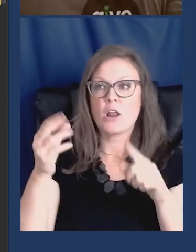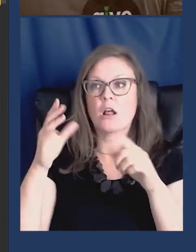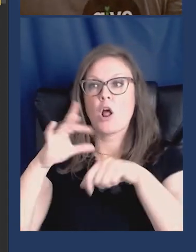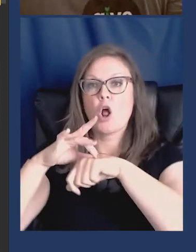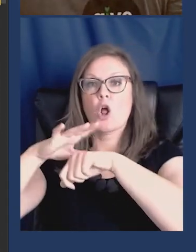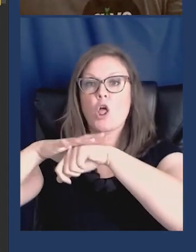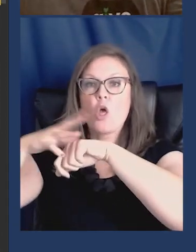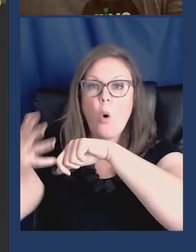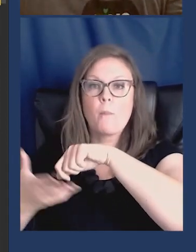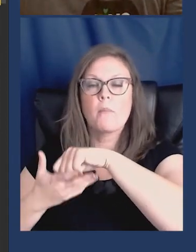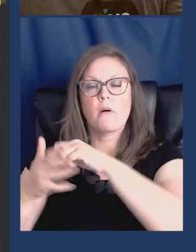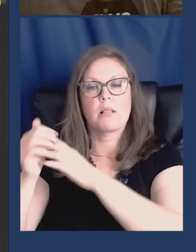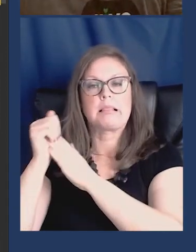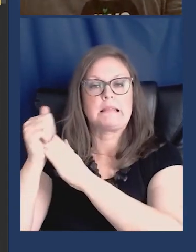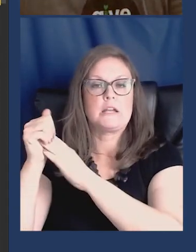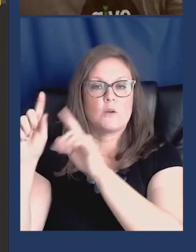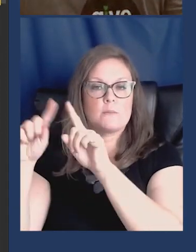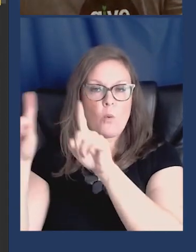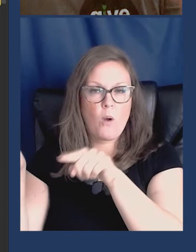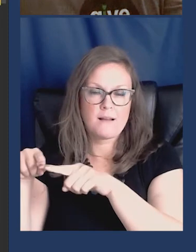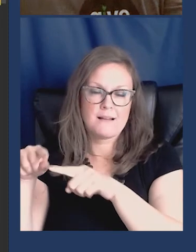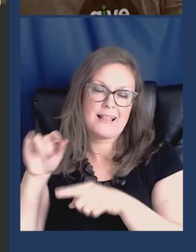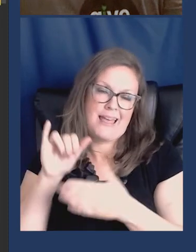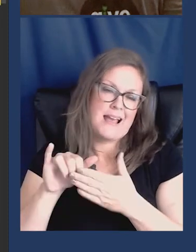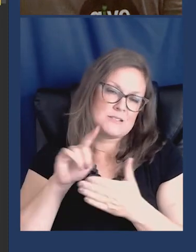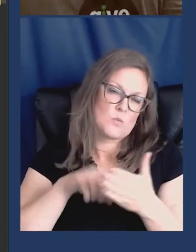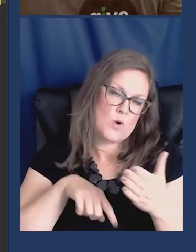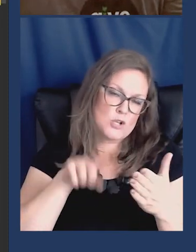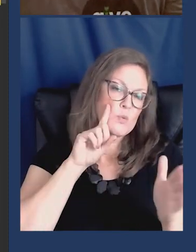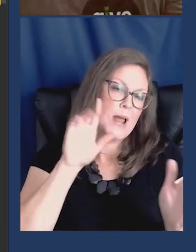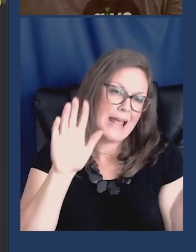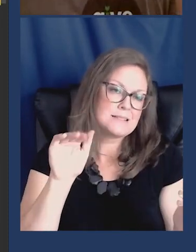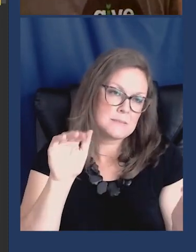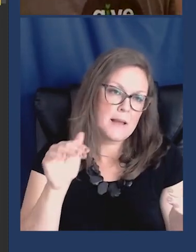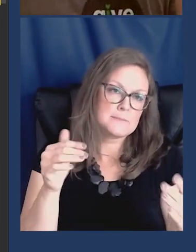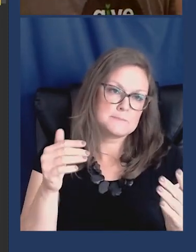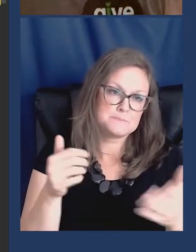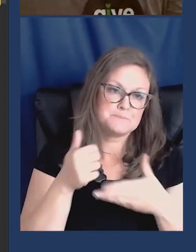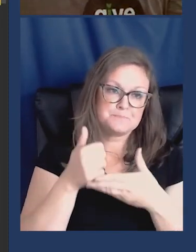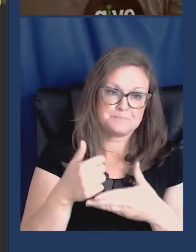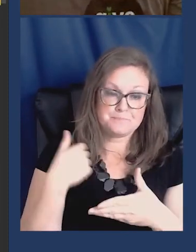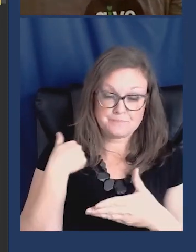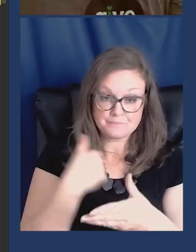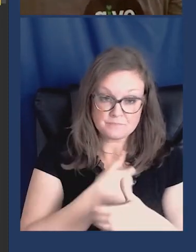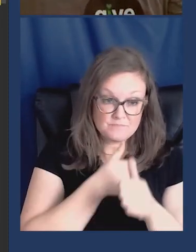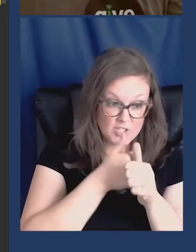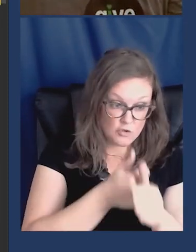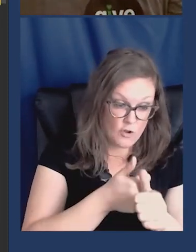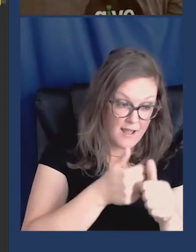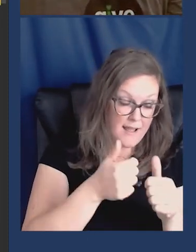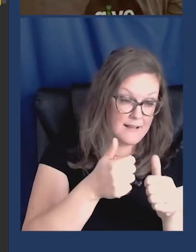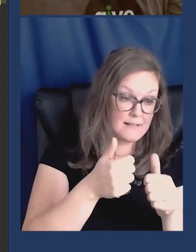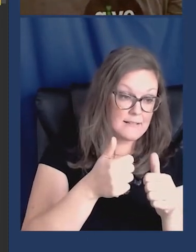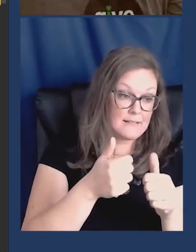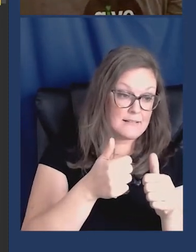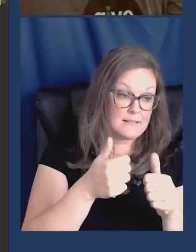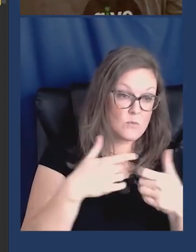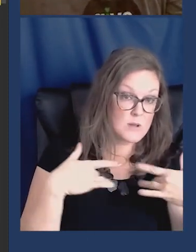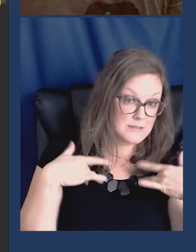going to, you know, enabled to attract the state and then make our PlayFab API call.